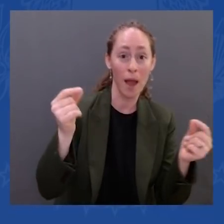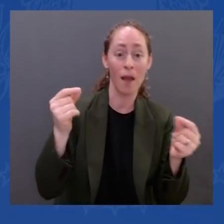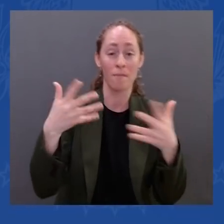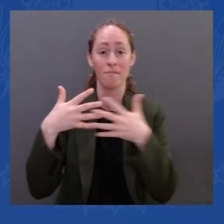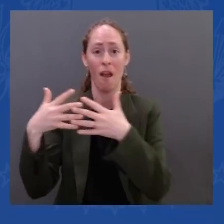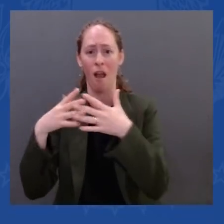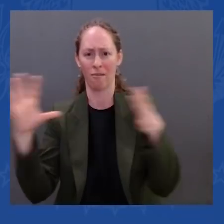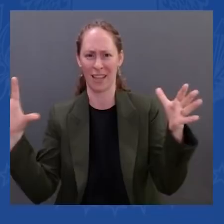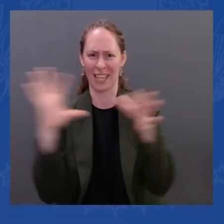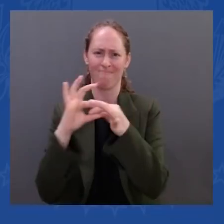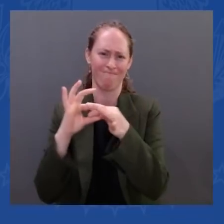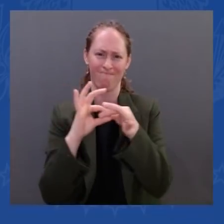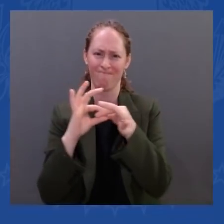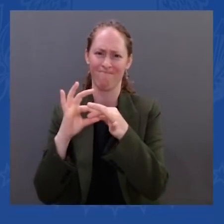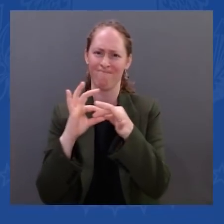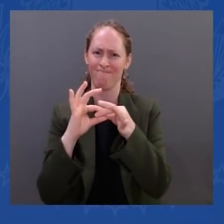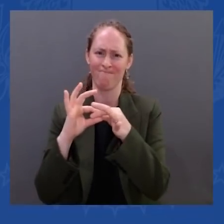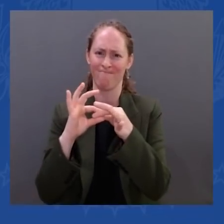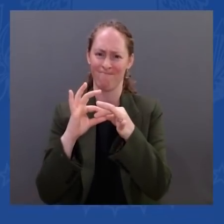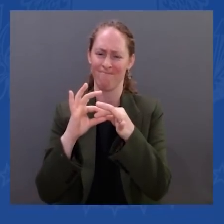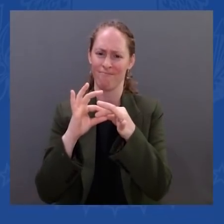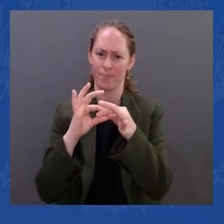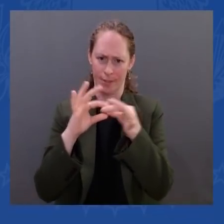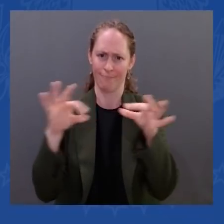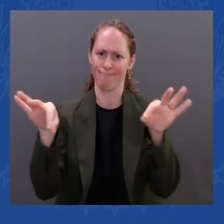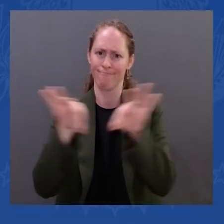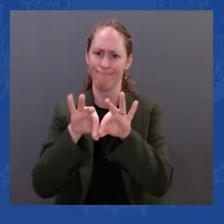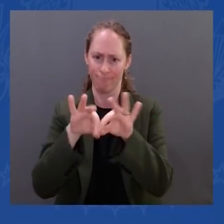The Japan-U.S. summit this time, in this context,